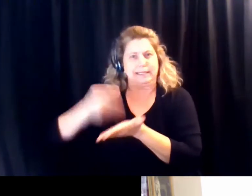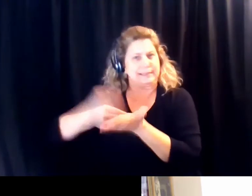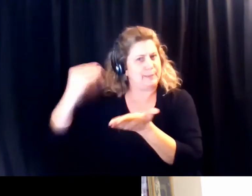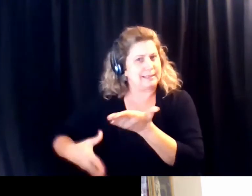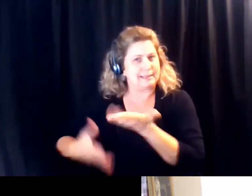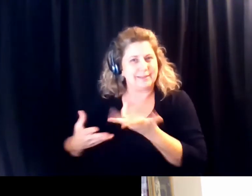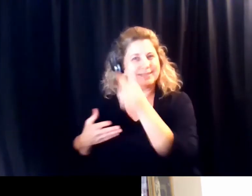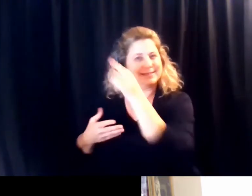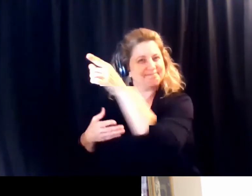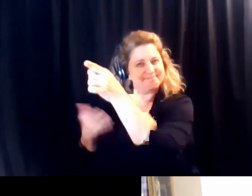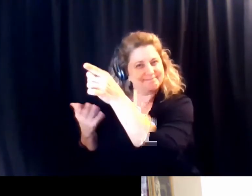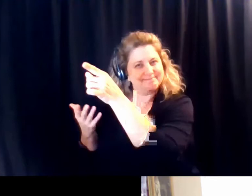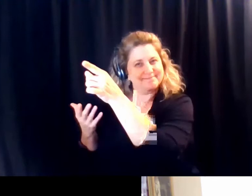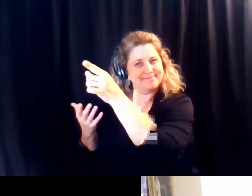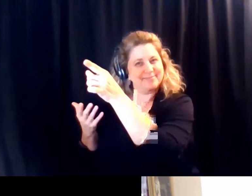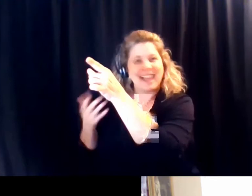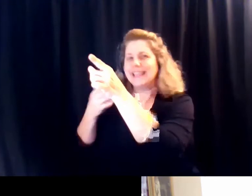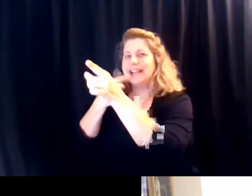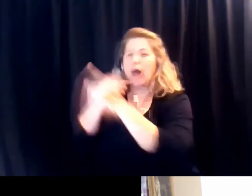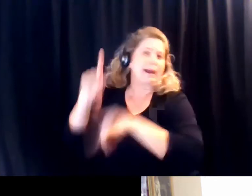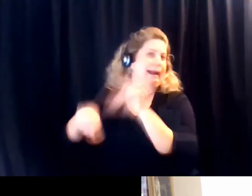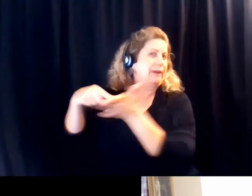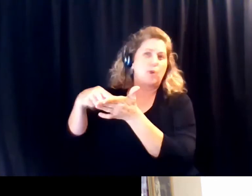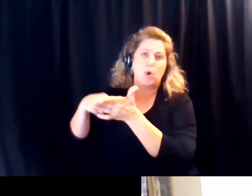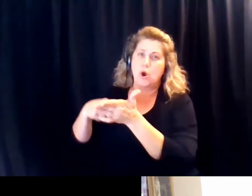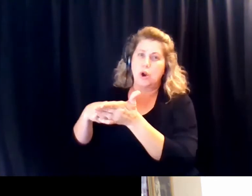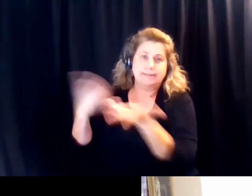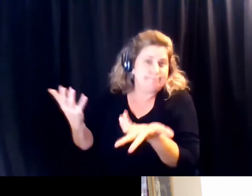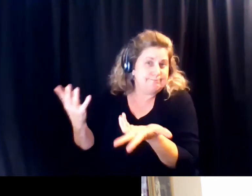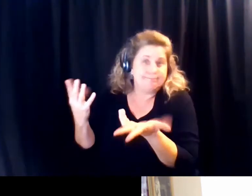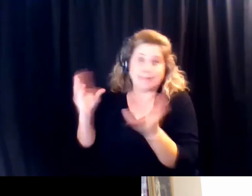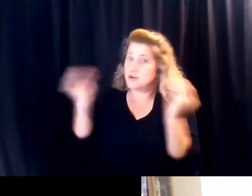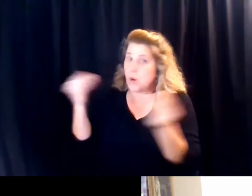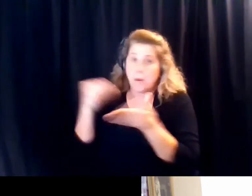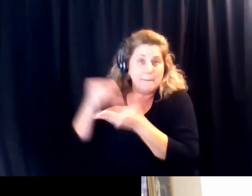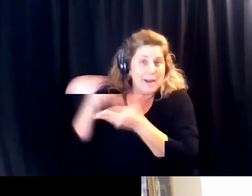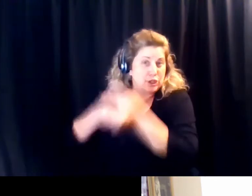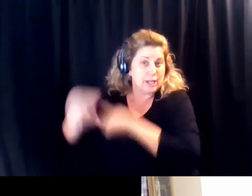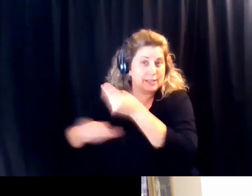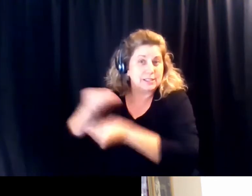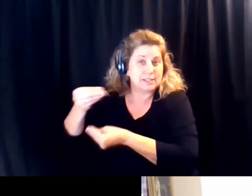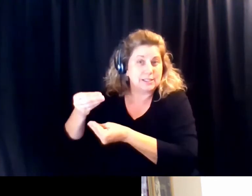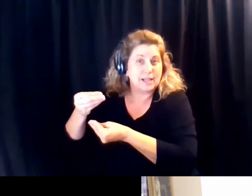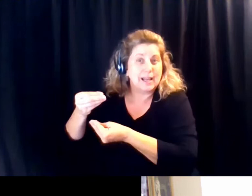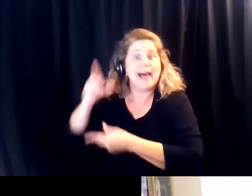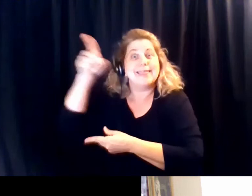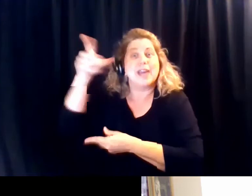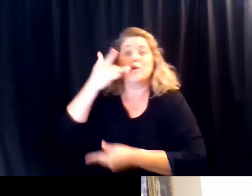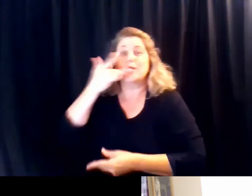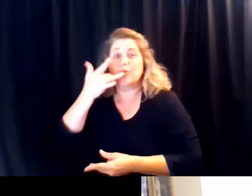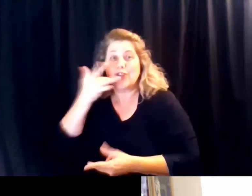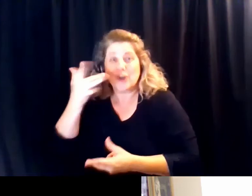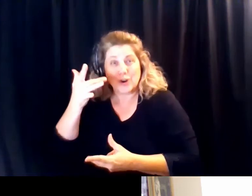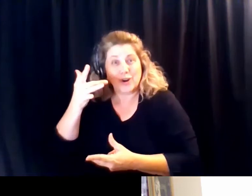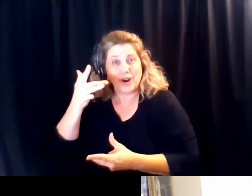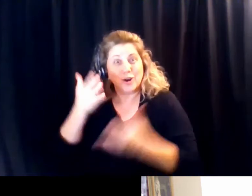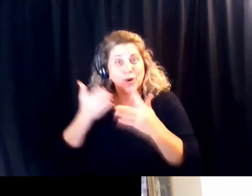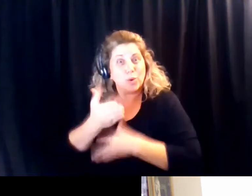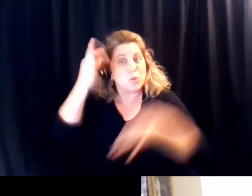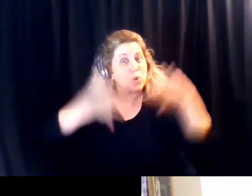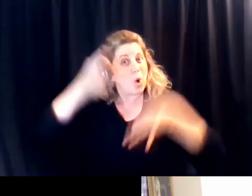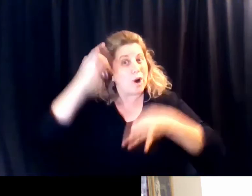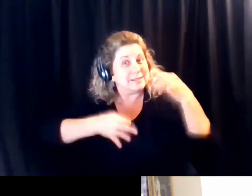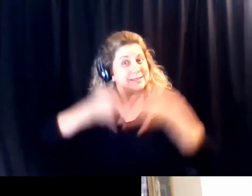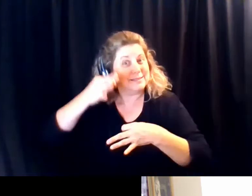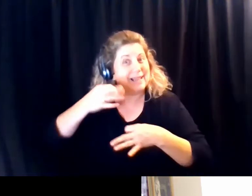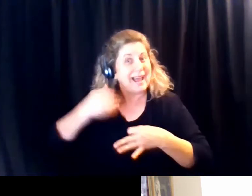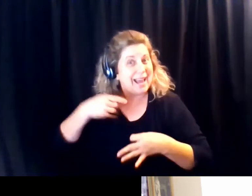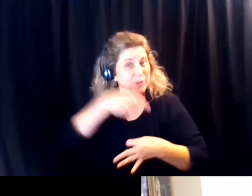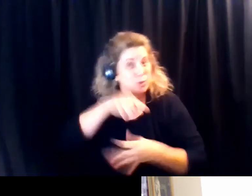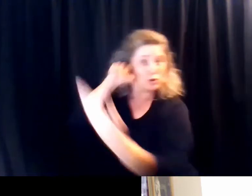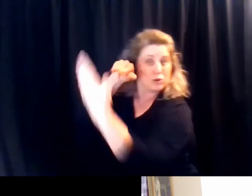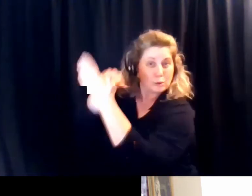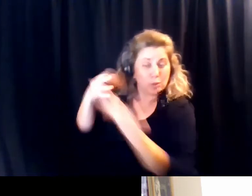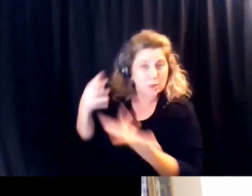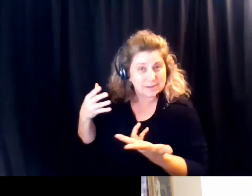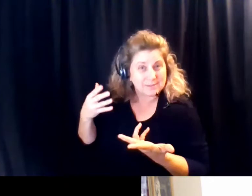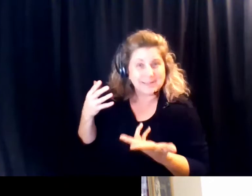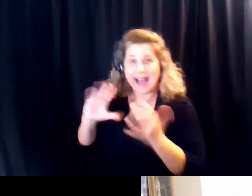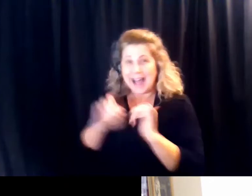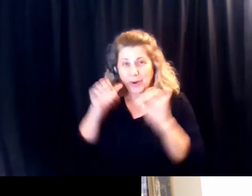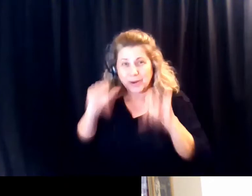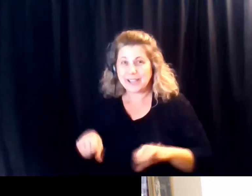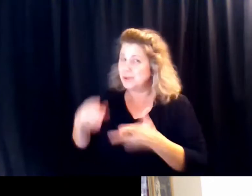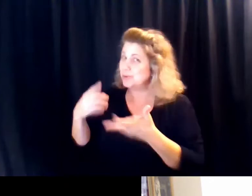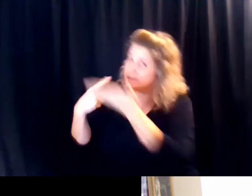Judith Heumann: Different obstacles they have advantages because they know that the way things were for them before and they can be fighting to get back to where they were before. As far as employment community participation.